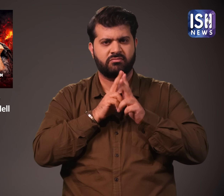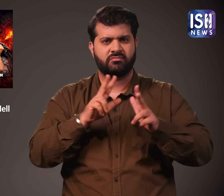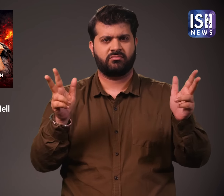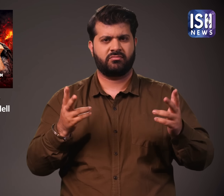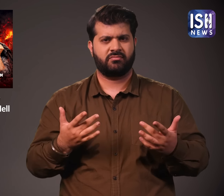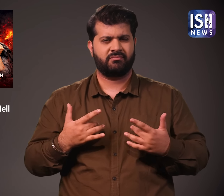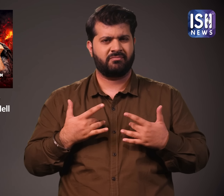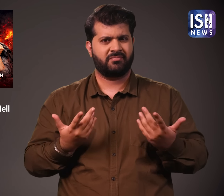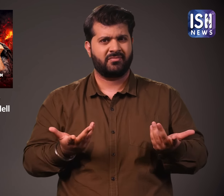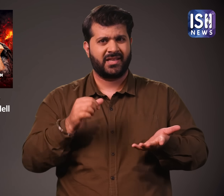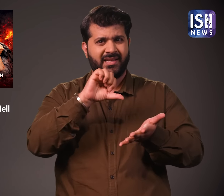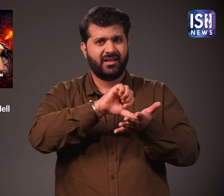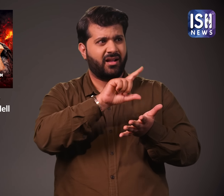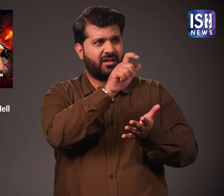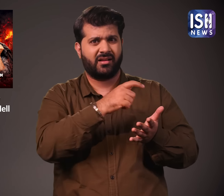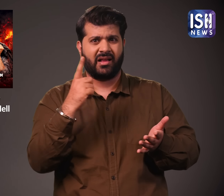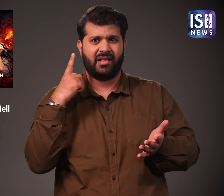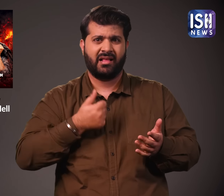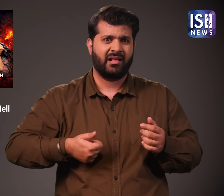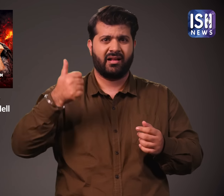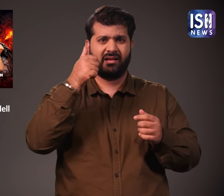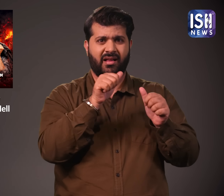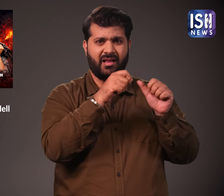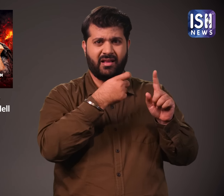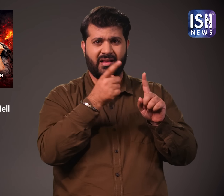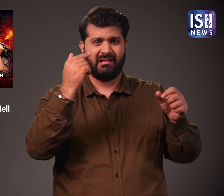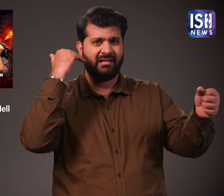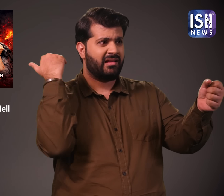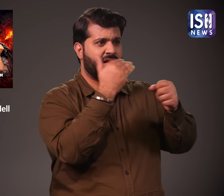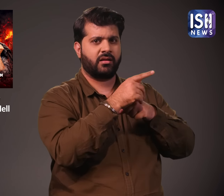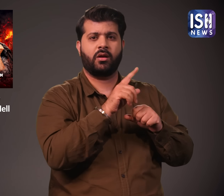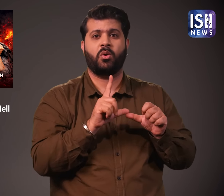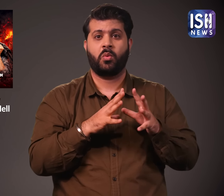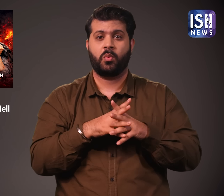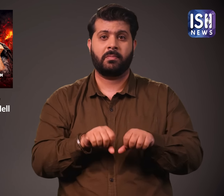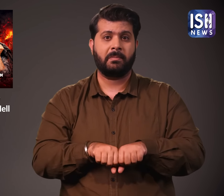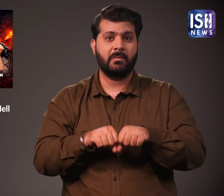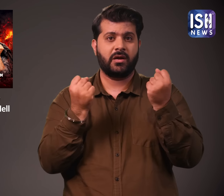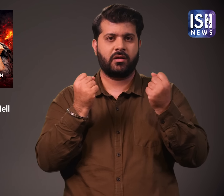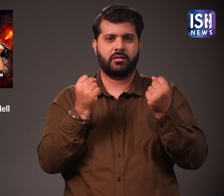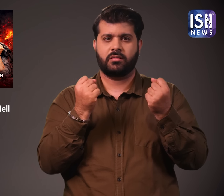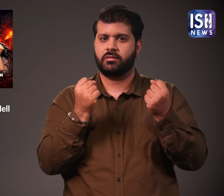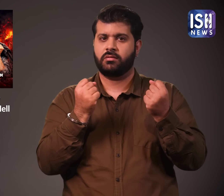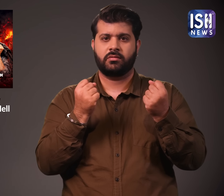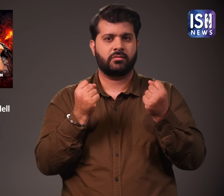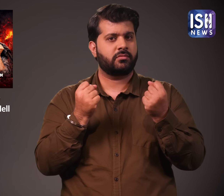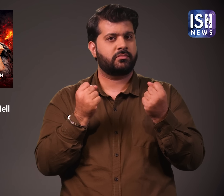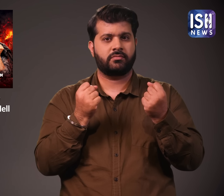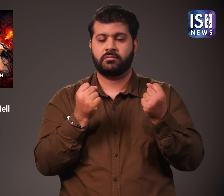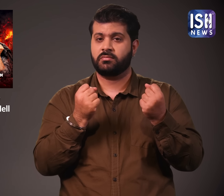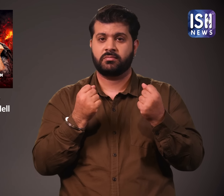called the reported assassination of Iran’s Supreme Leader Khamenei unlawful.